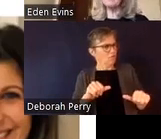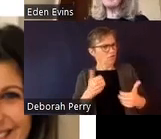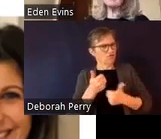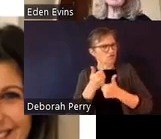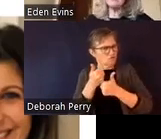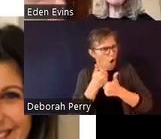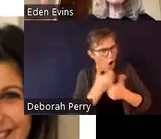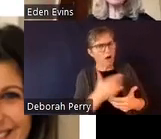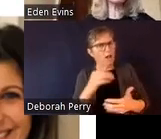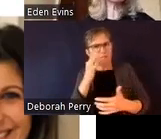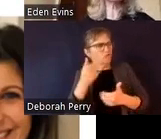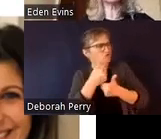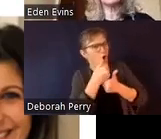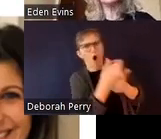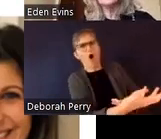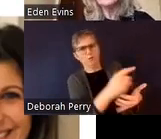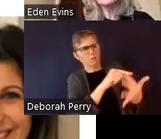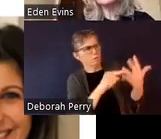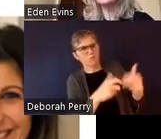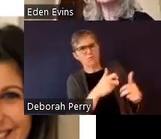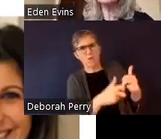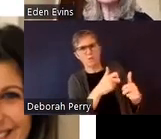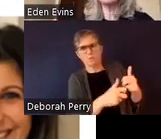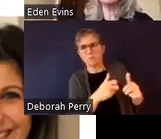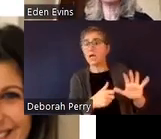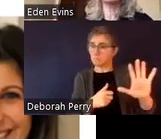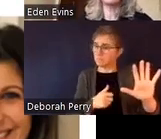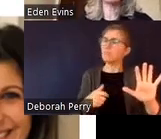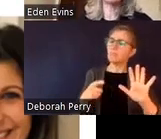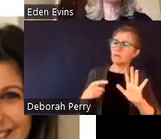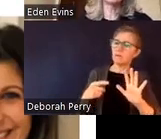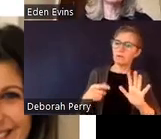maybe the cannabis is causing this. And I say, “well show me alcohol and tobacco.”